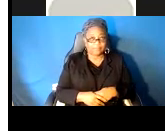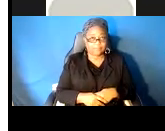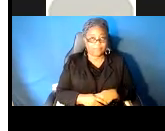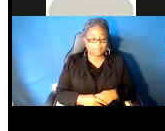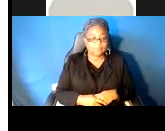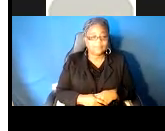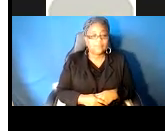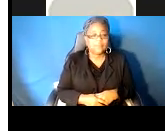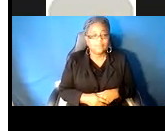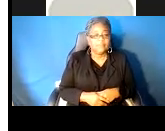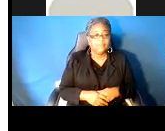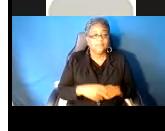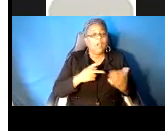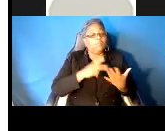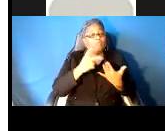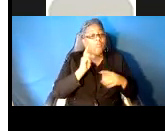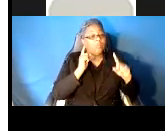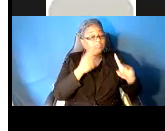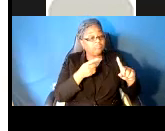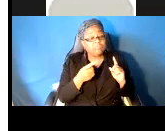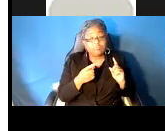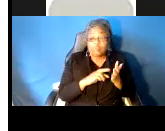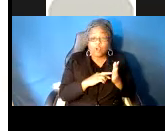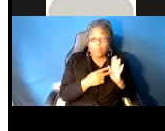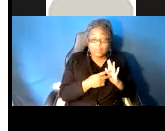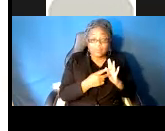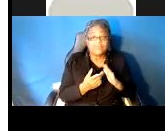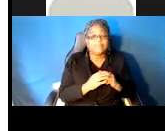The program purpose of the Arts Impact for Individuals grant